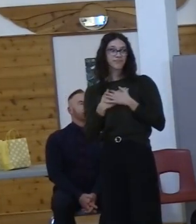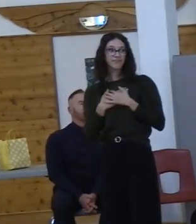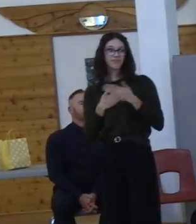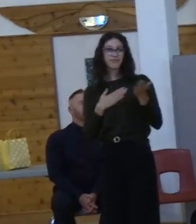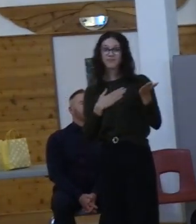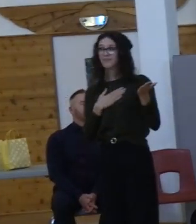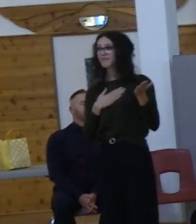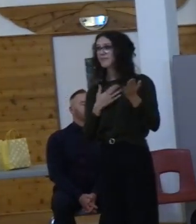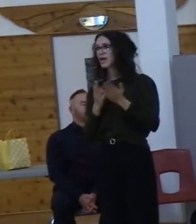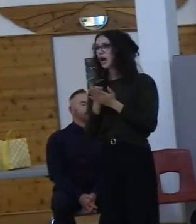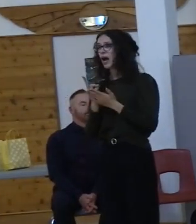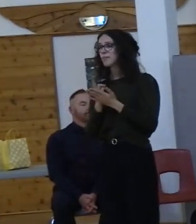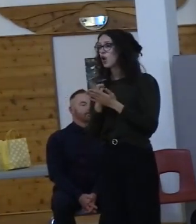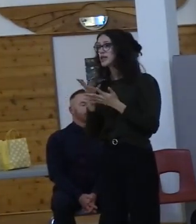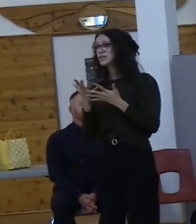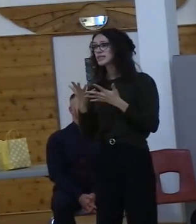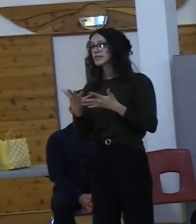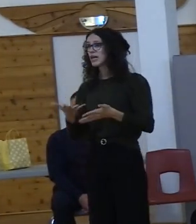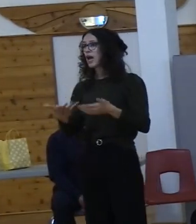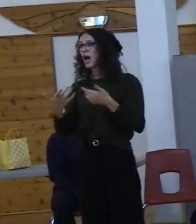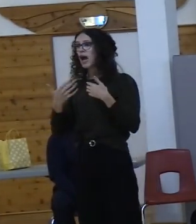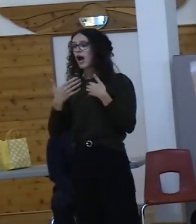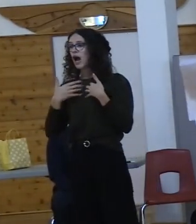I'm so honest I found my voice.